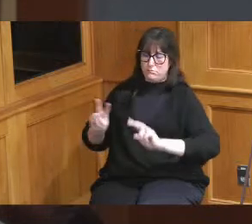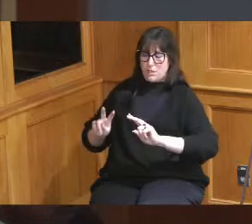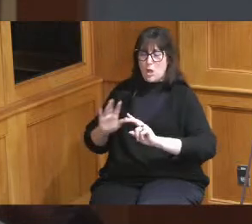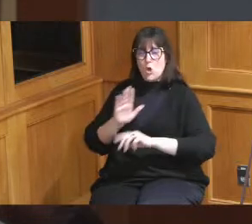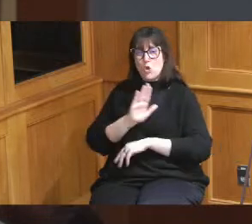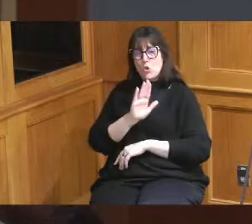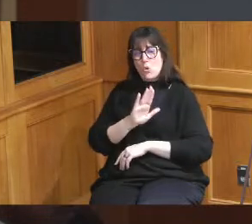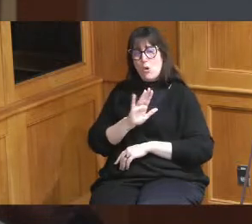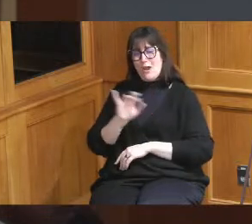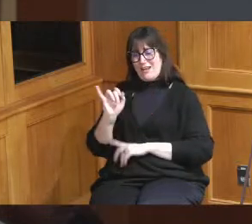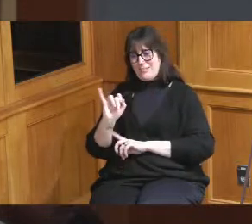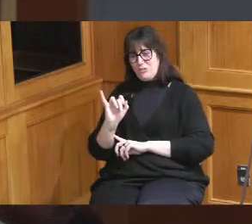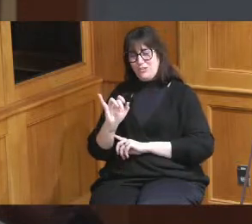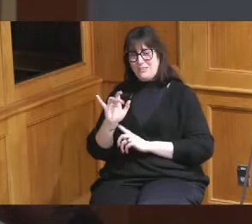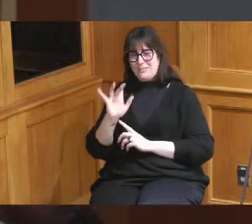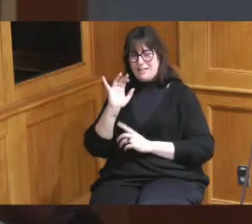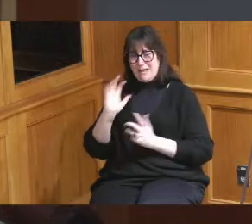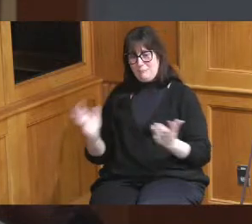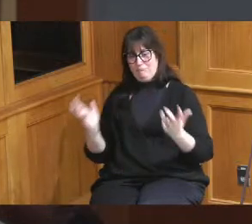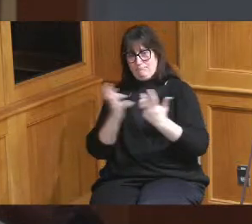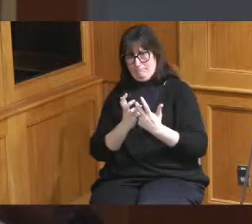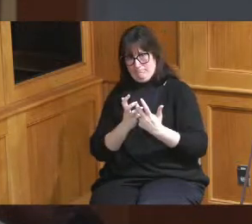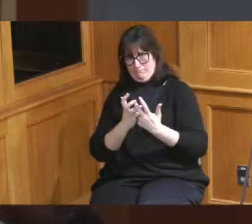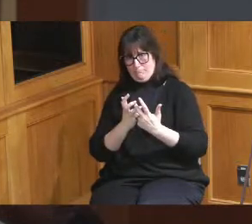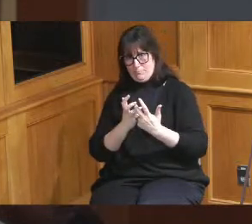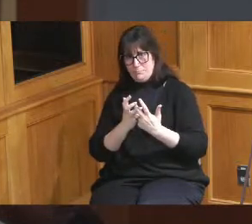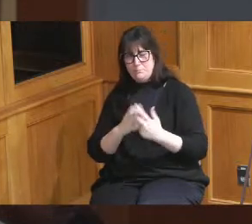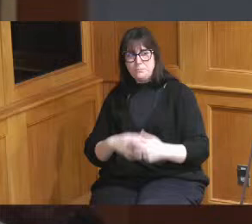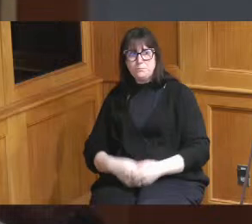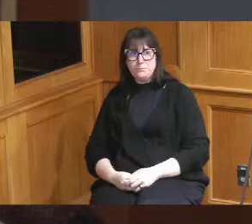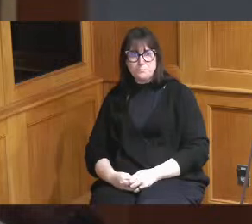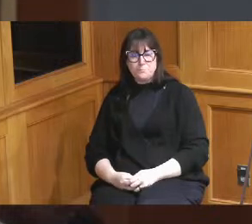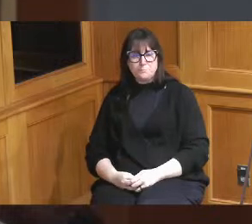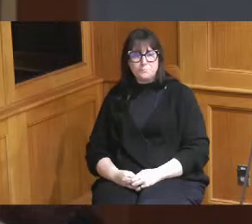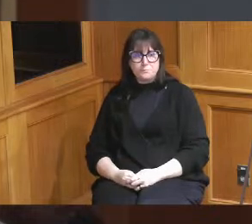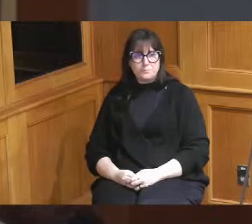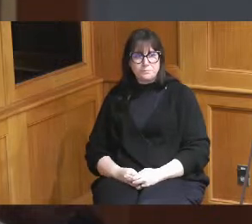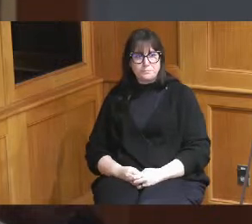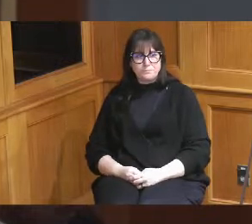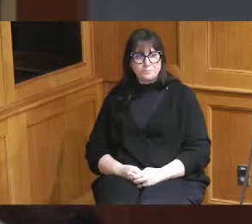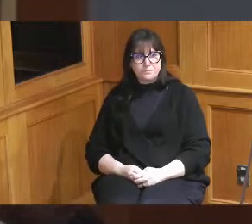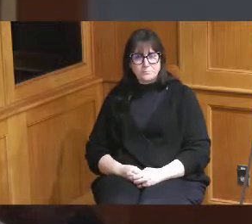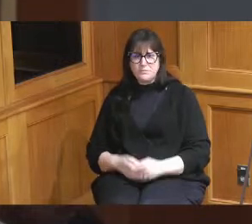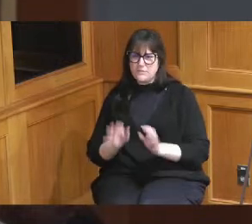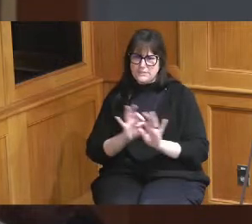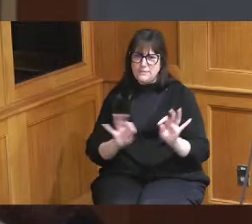insurance so I and I do promote that to anybody and I just think it's important to remind them